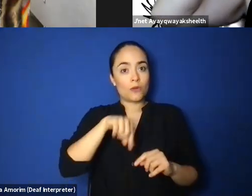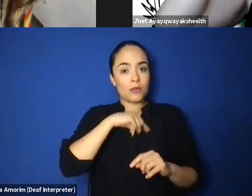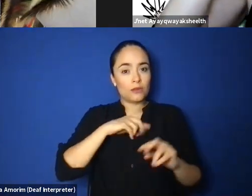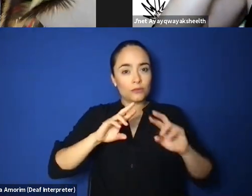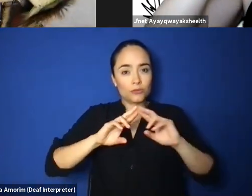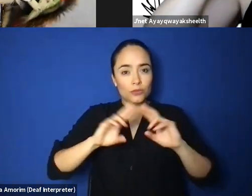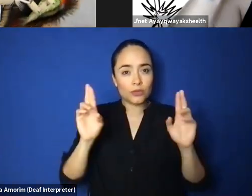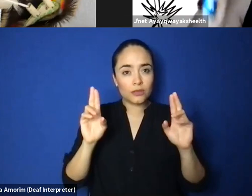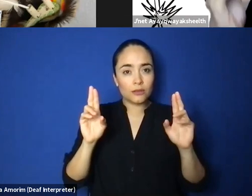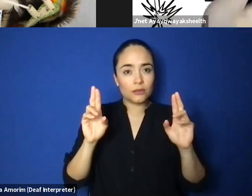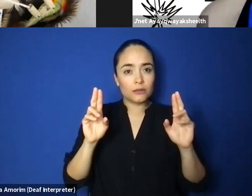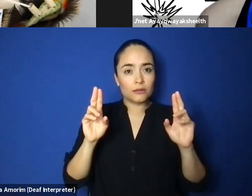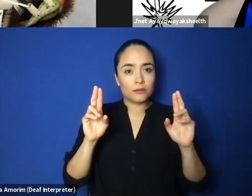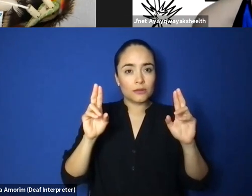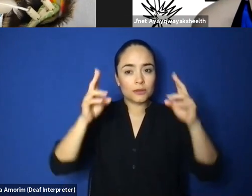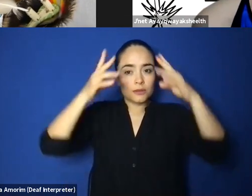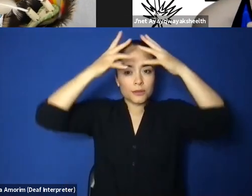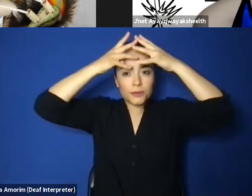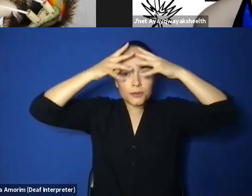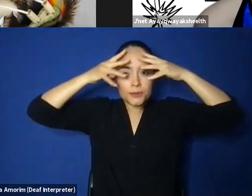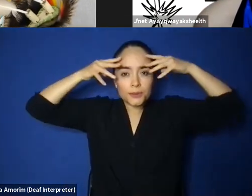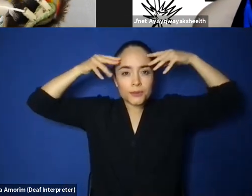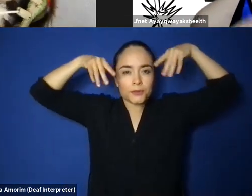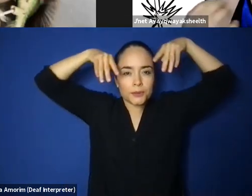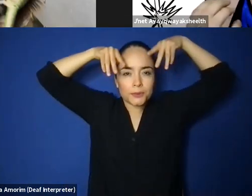that piece there, I understand that has to do with a porcupine.